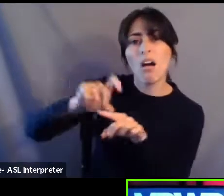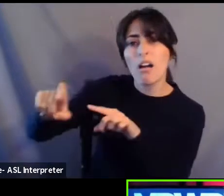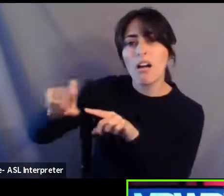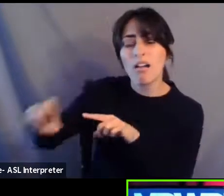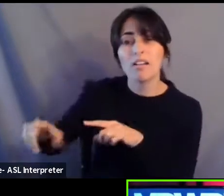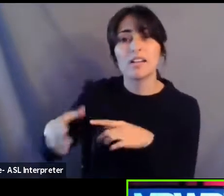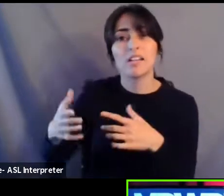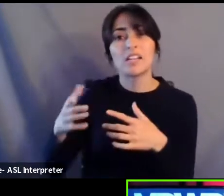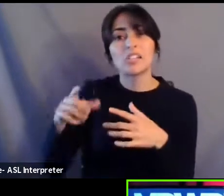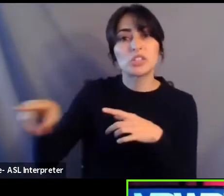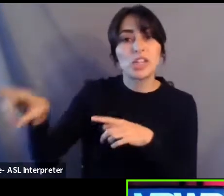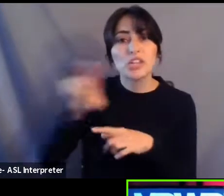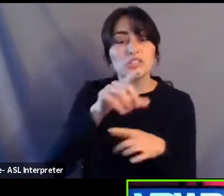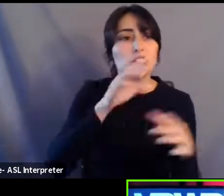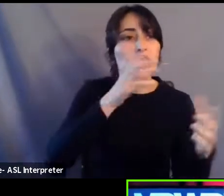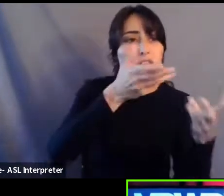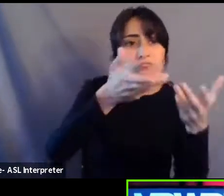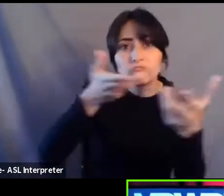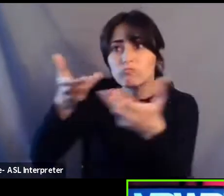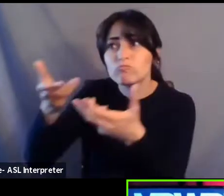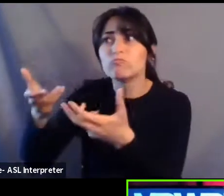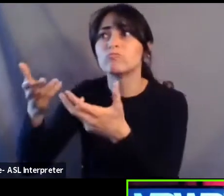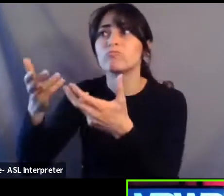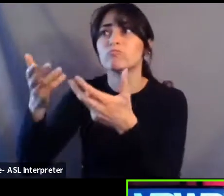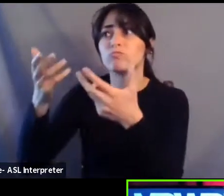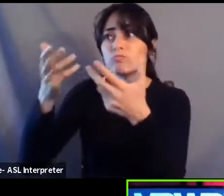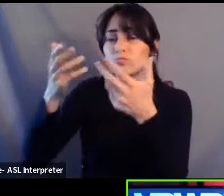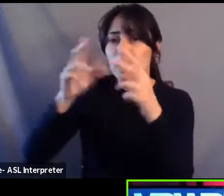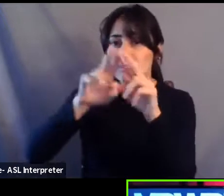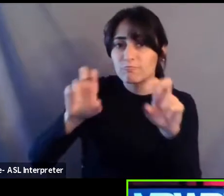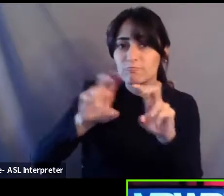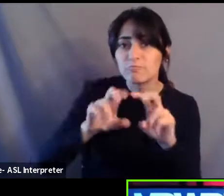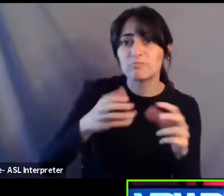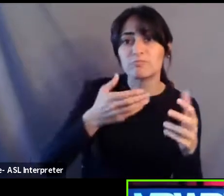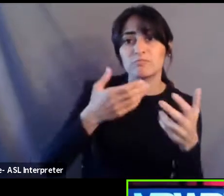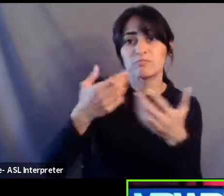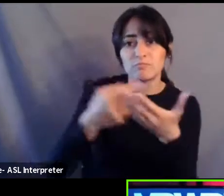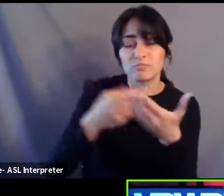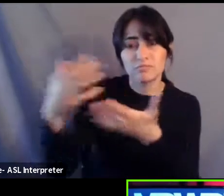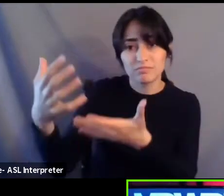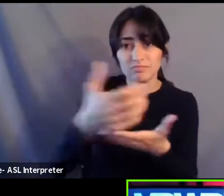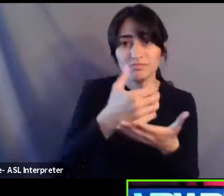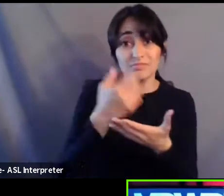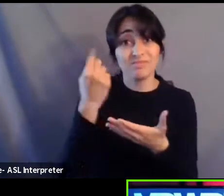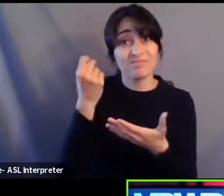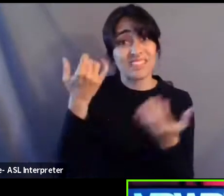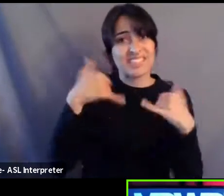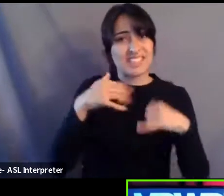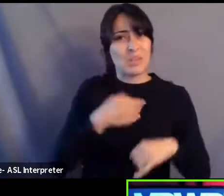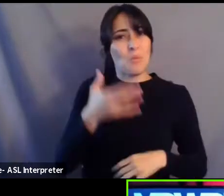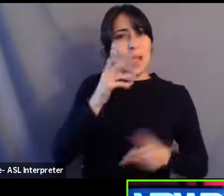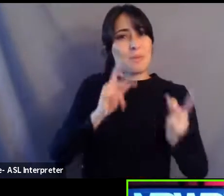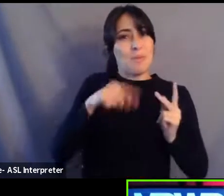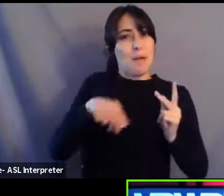and go back and it is still the White people that are coming up with the ideas instead of actually